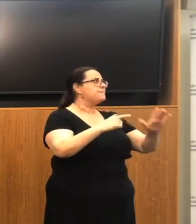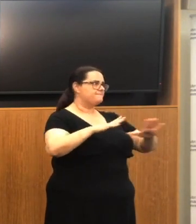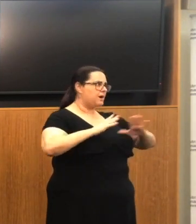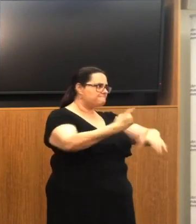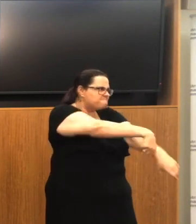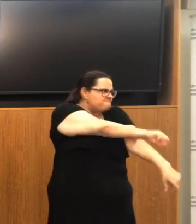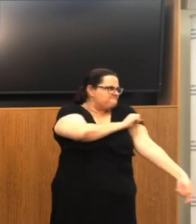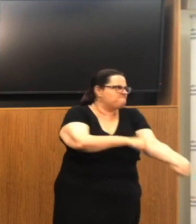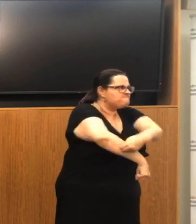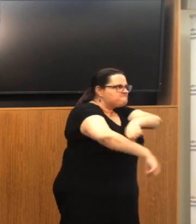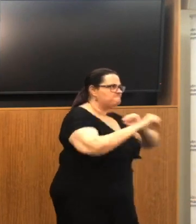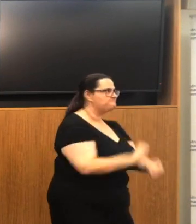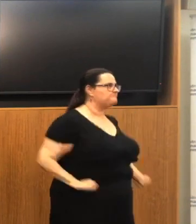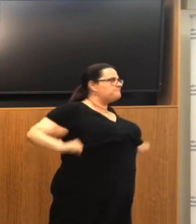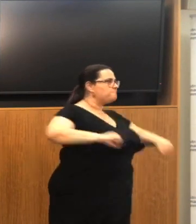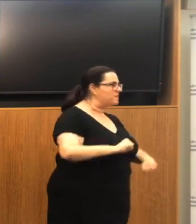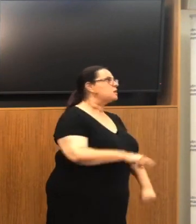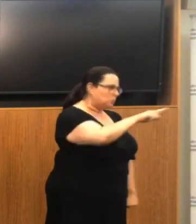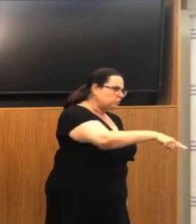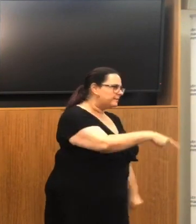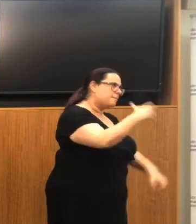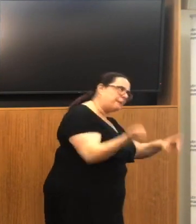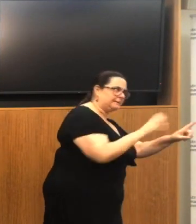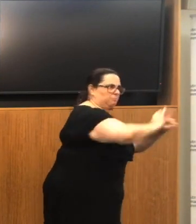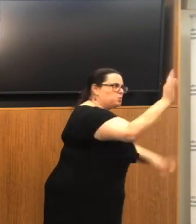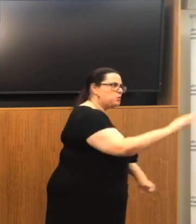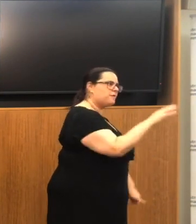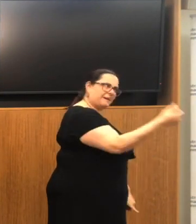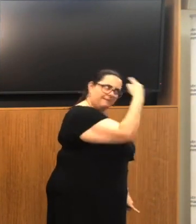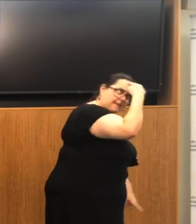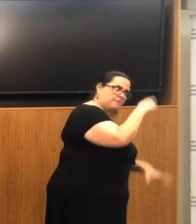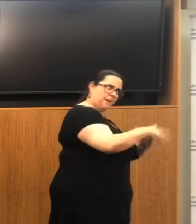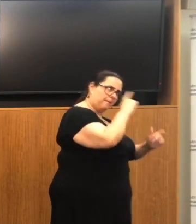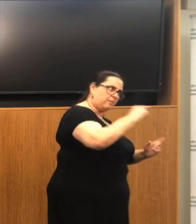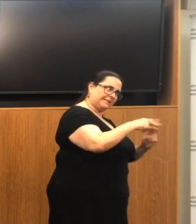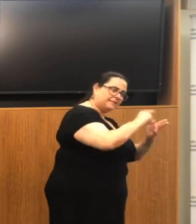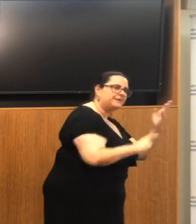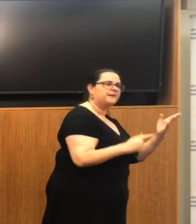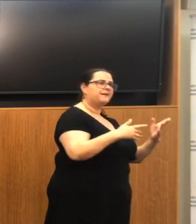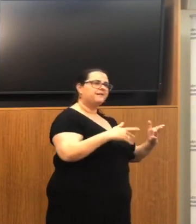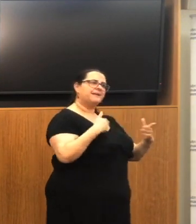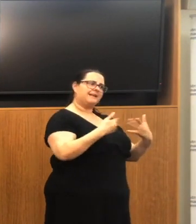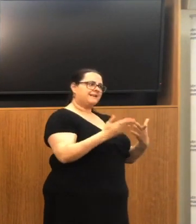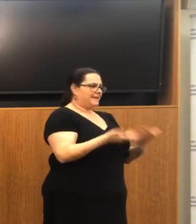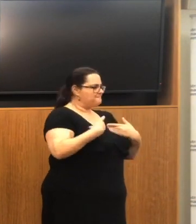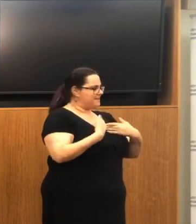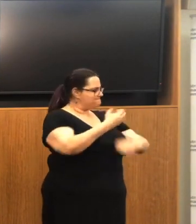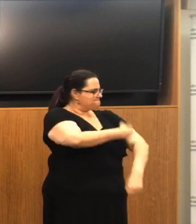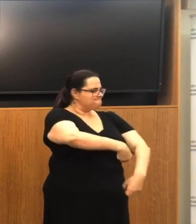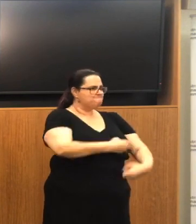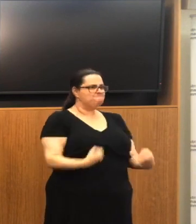and tell them that okay, you need to consider people with disabilities, you cannot ignore us.